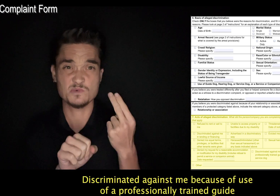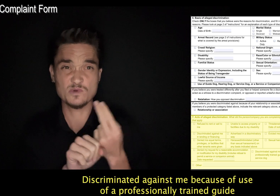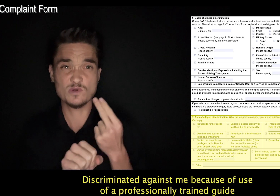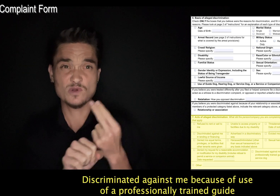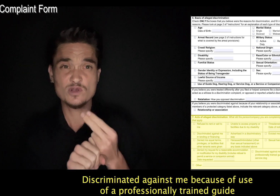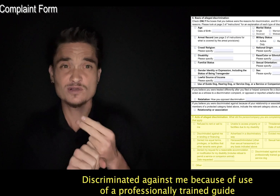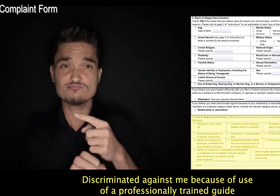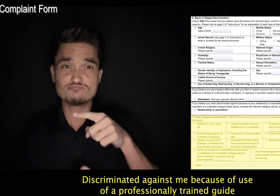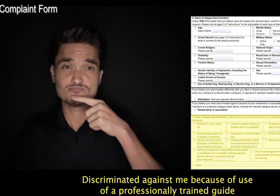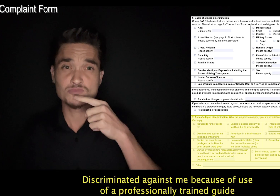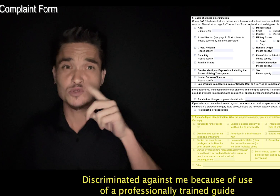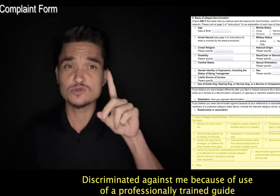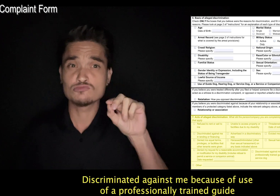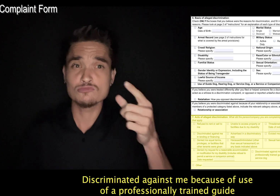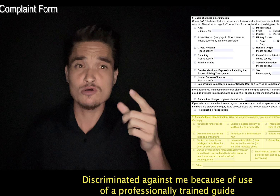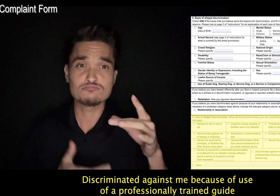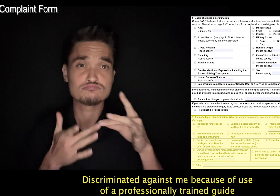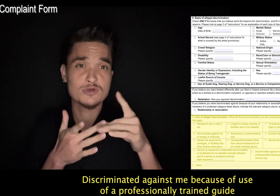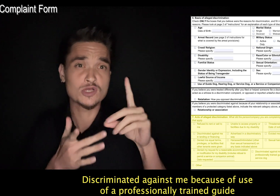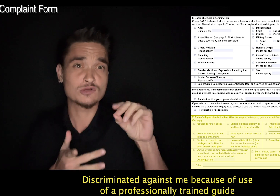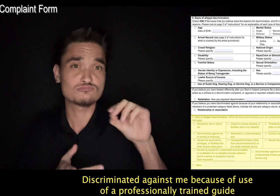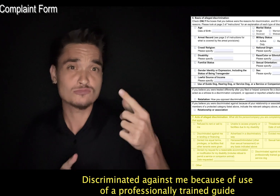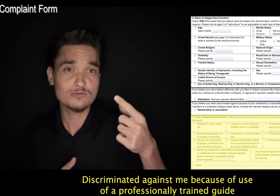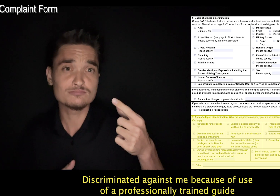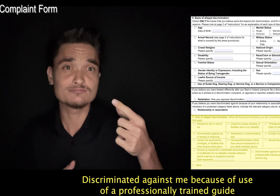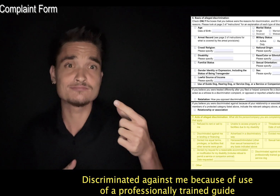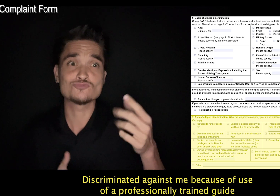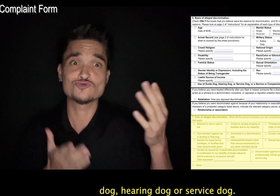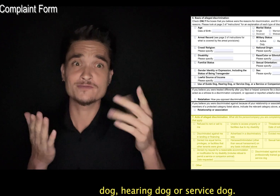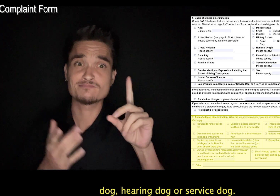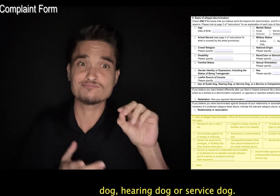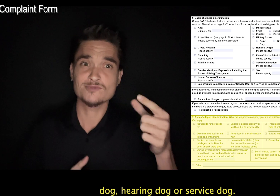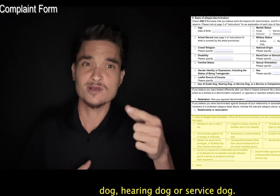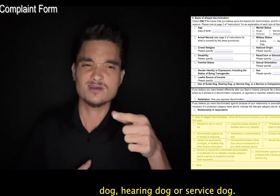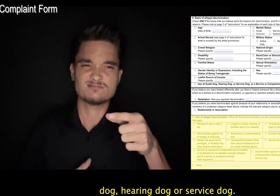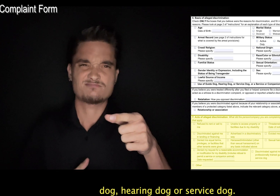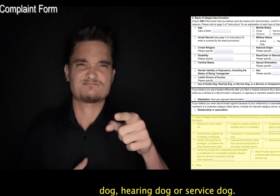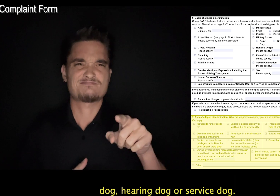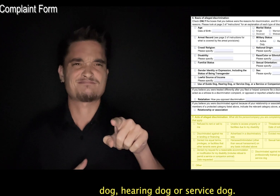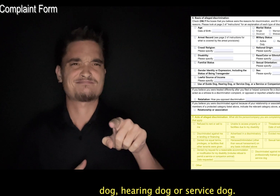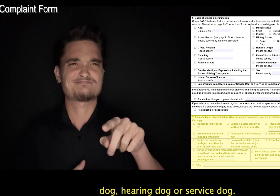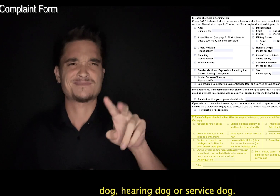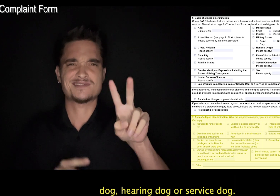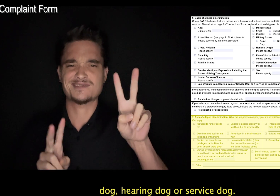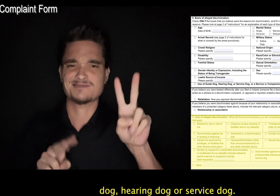Discriminated against me because of use of a professionally trained guide dog, hearing dog or service dog.